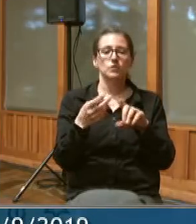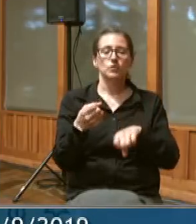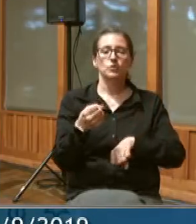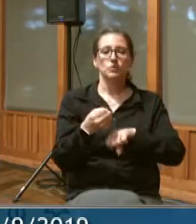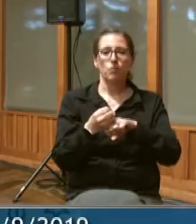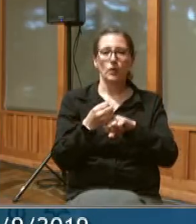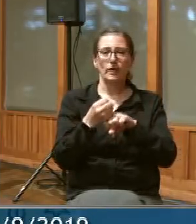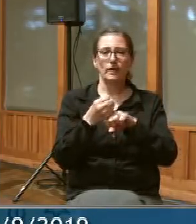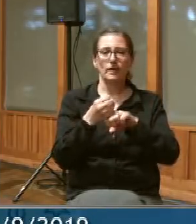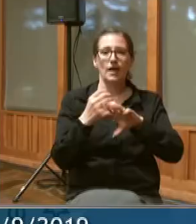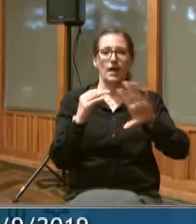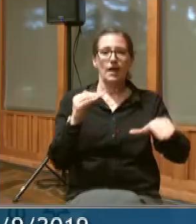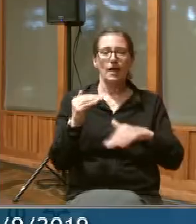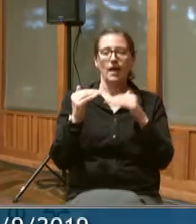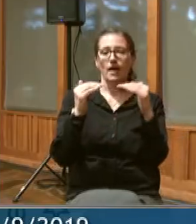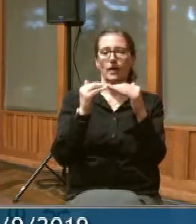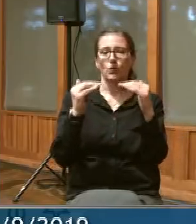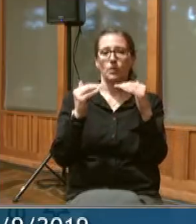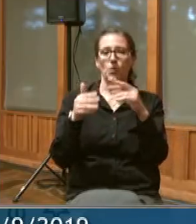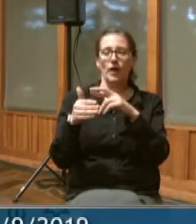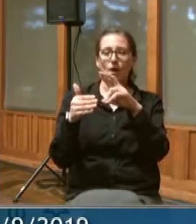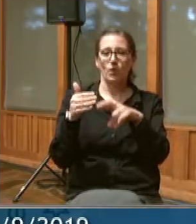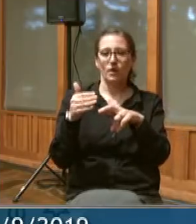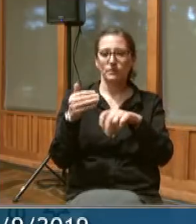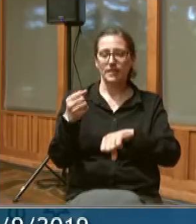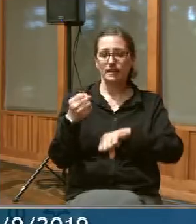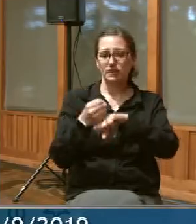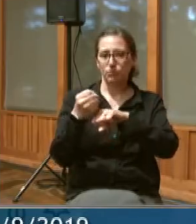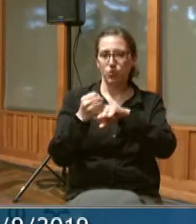COMMITMENT NUMBER ONE TO HOUSING AND HOMELESSNESS, NUMBER TWO, TO